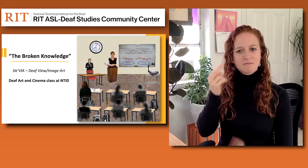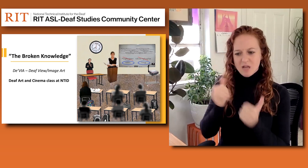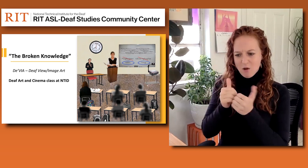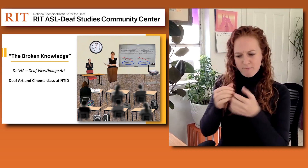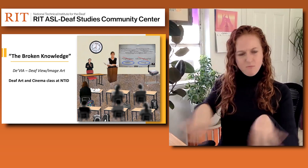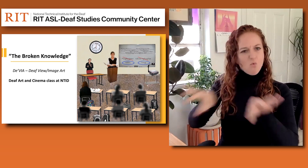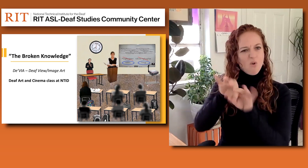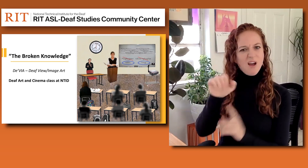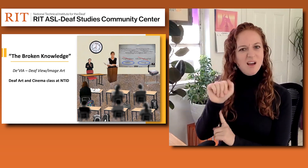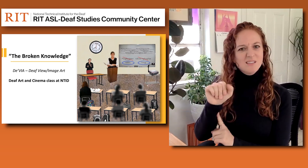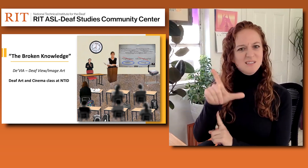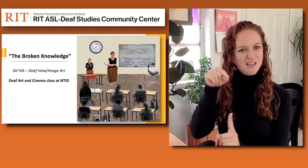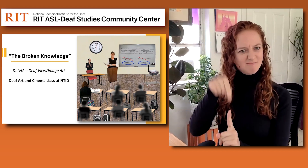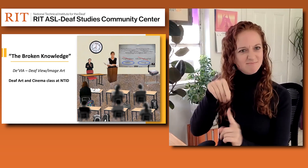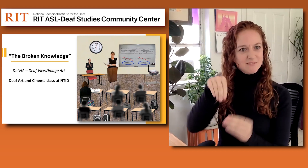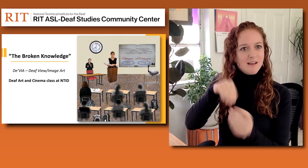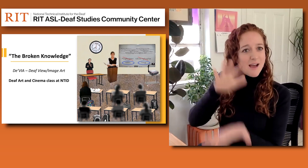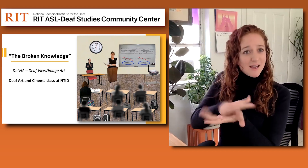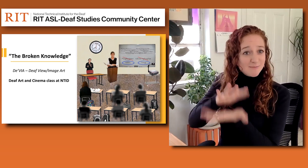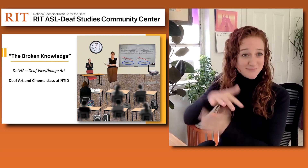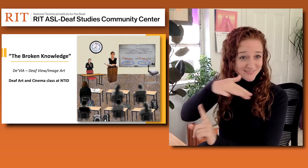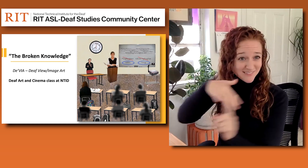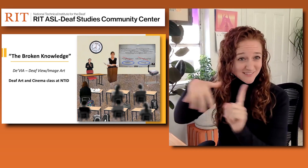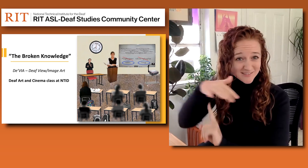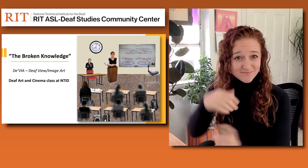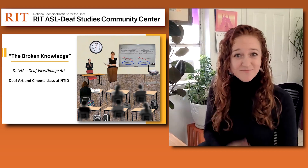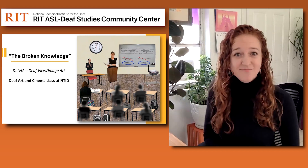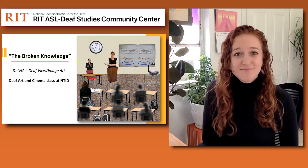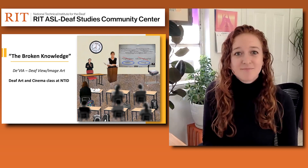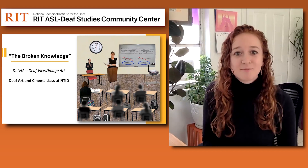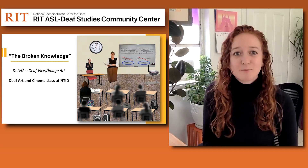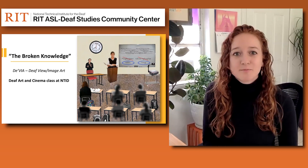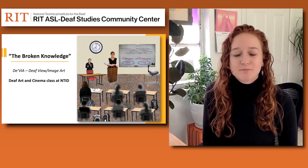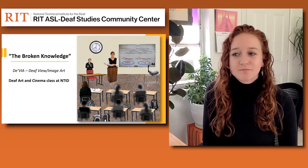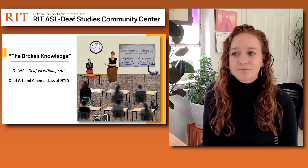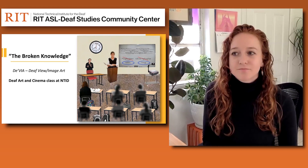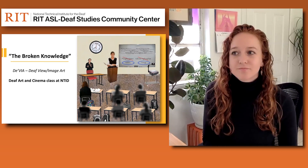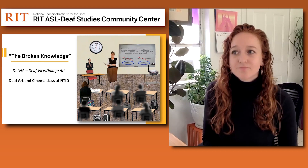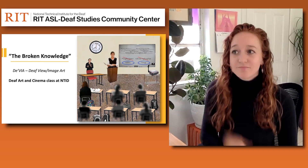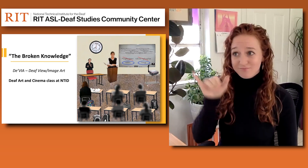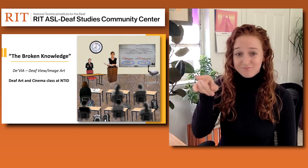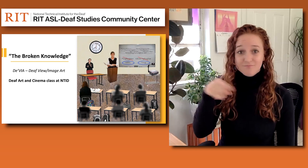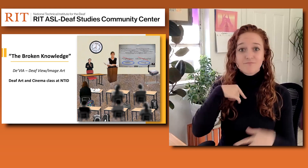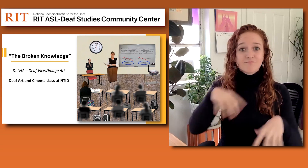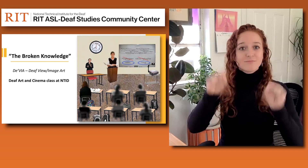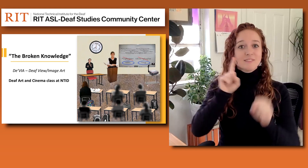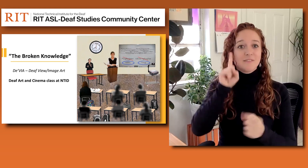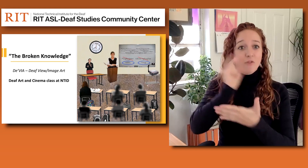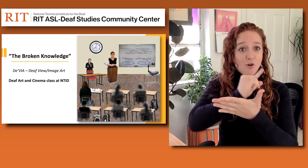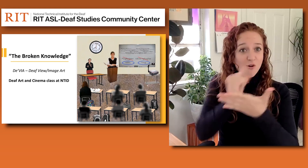and I really started to realize how important ASL is within an academic setting.